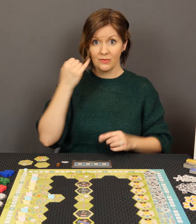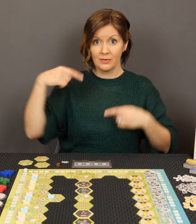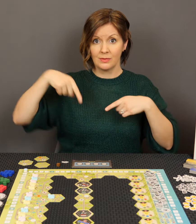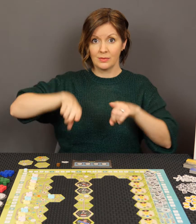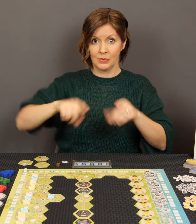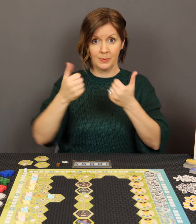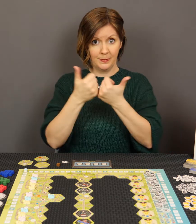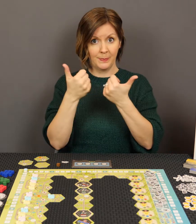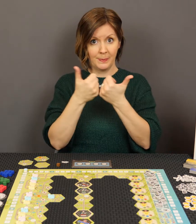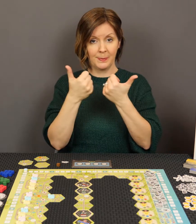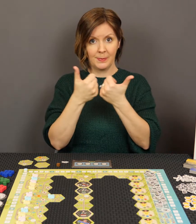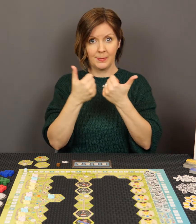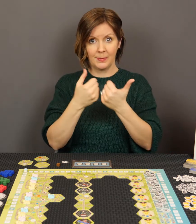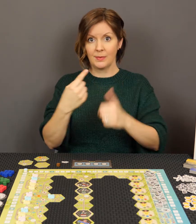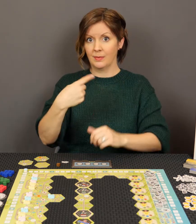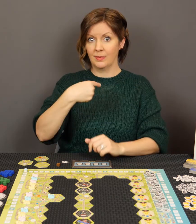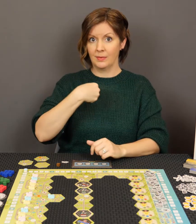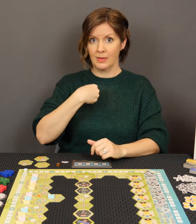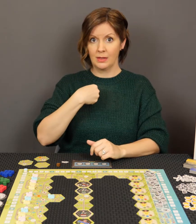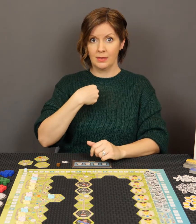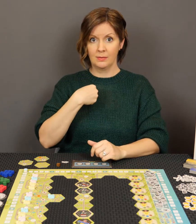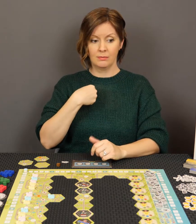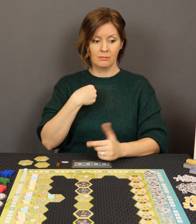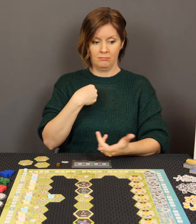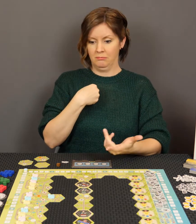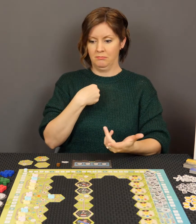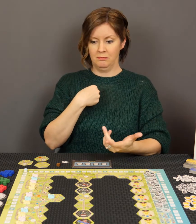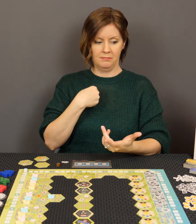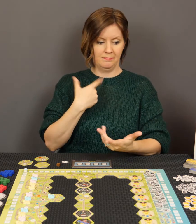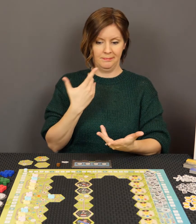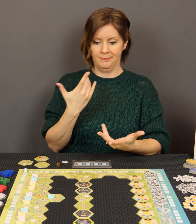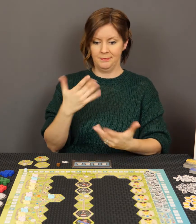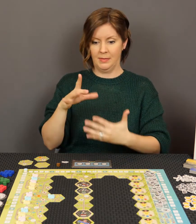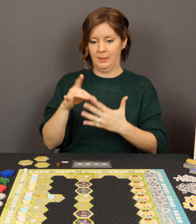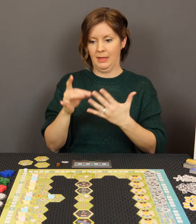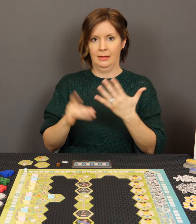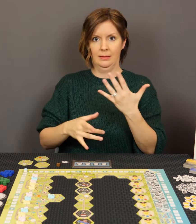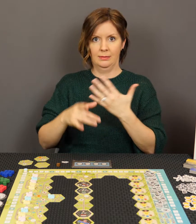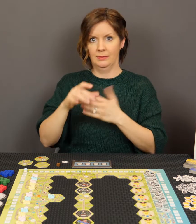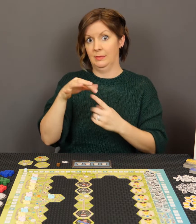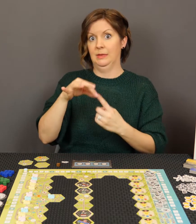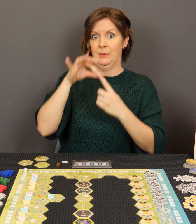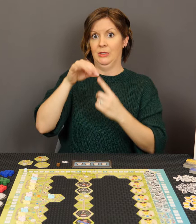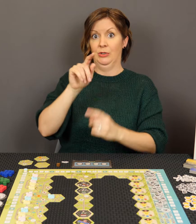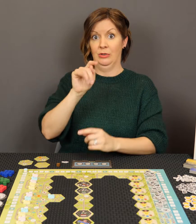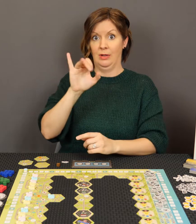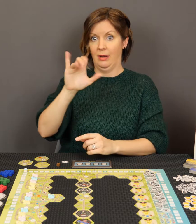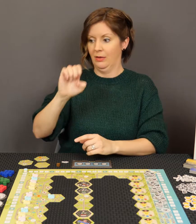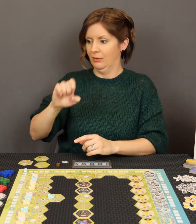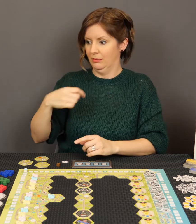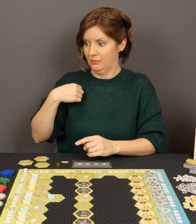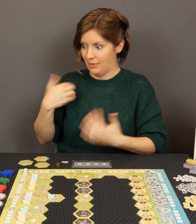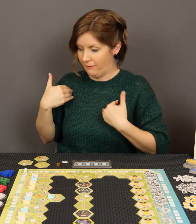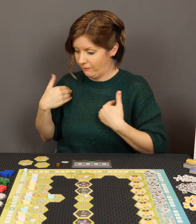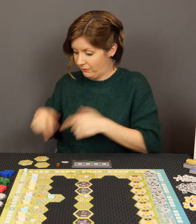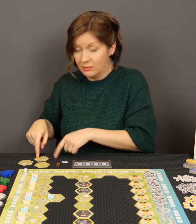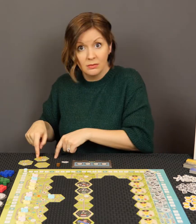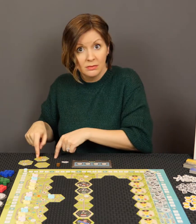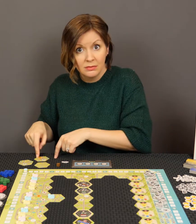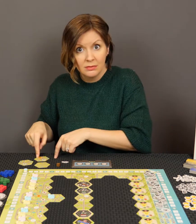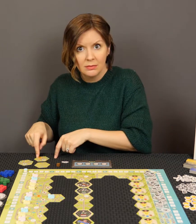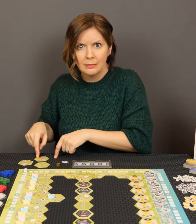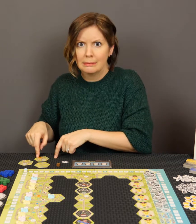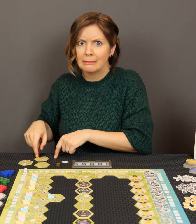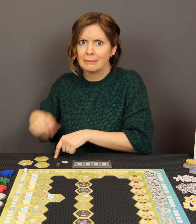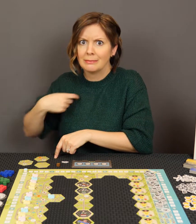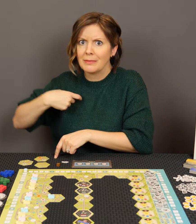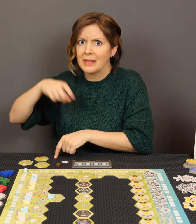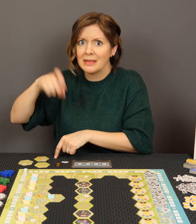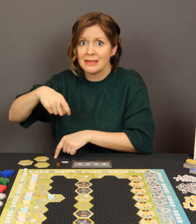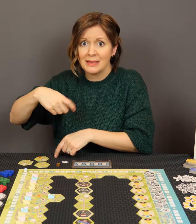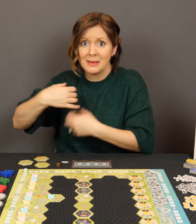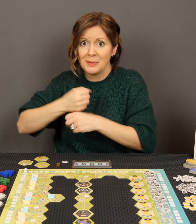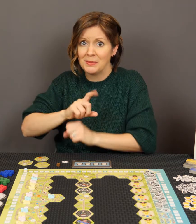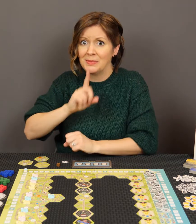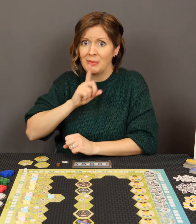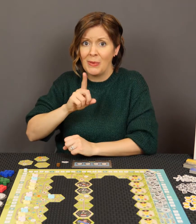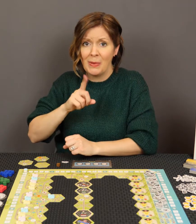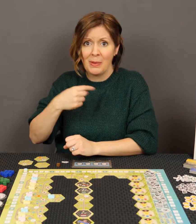If during the game, I pick a special tile and suddenly I have that in my supply, well